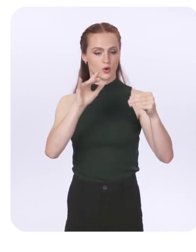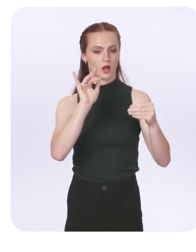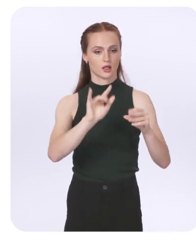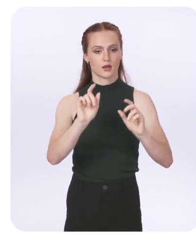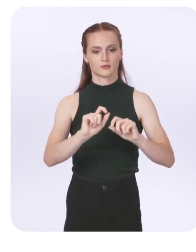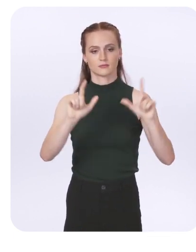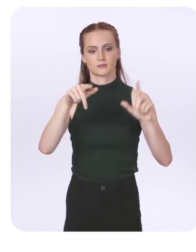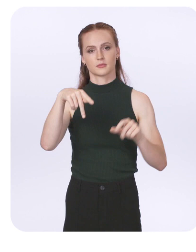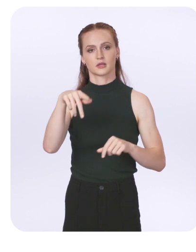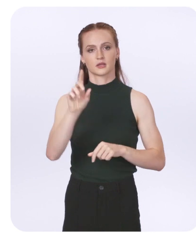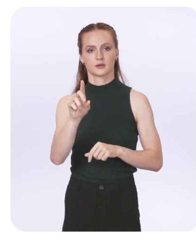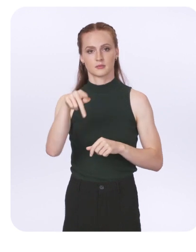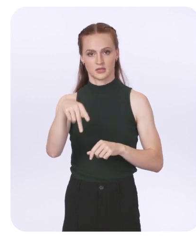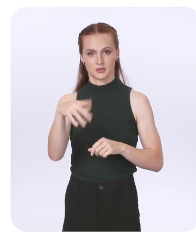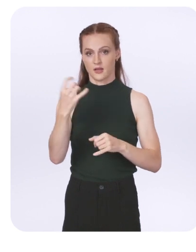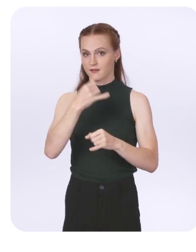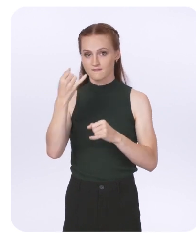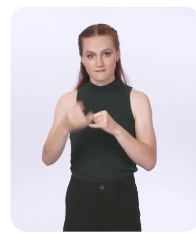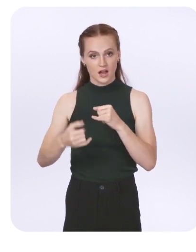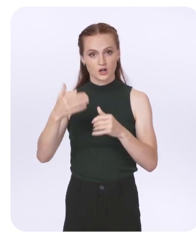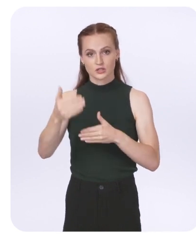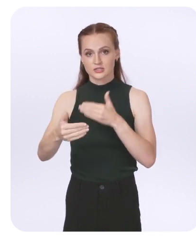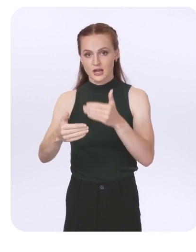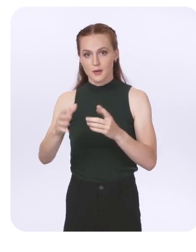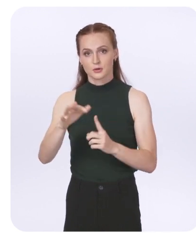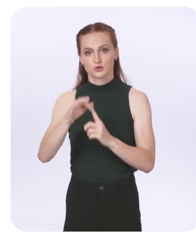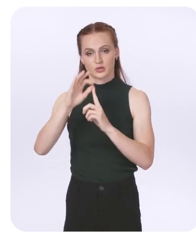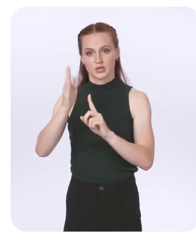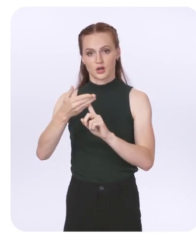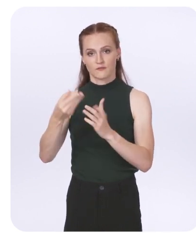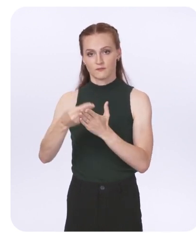you might want to consider initiating an A/B test for your key art.